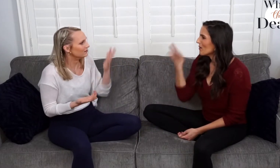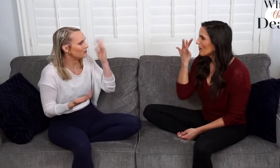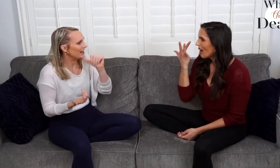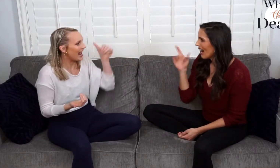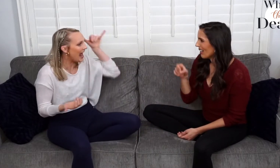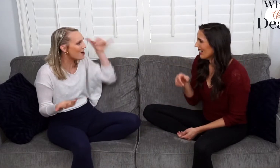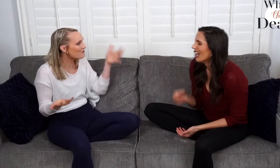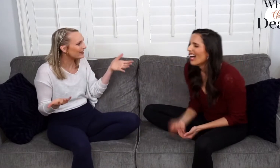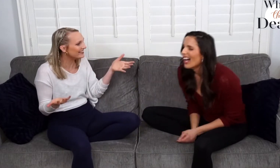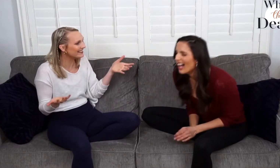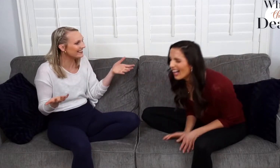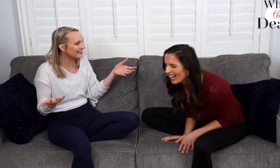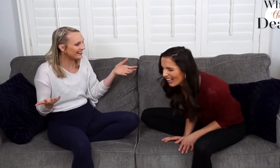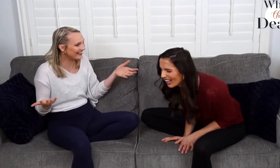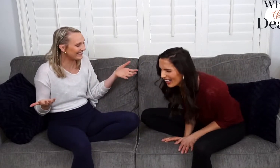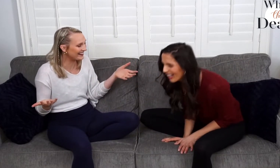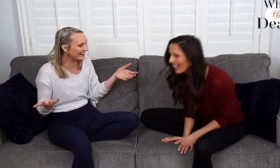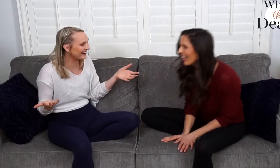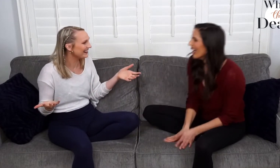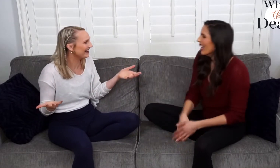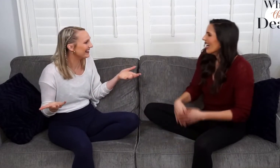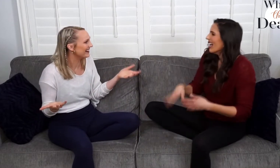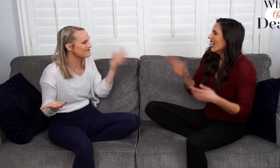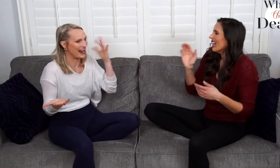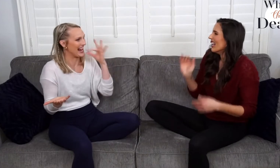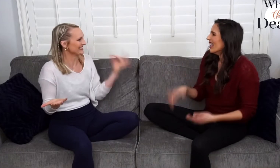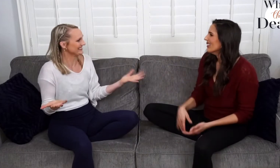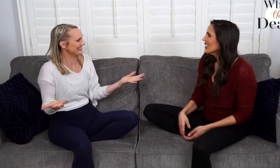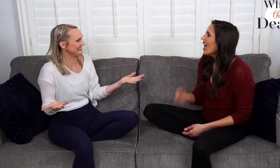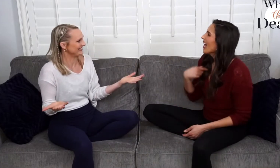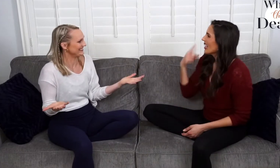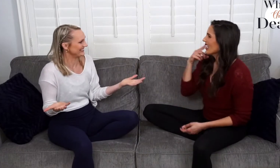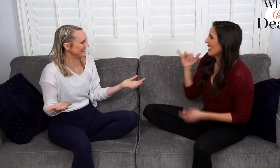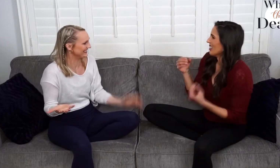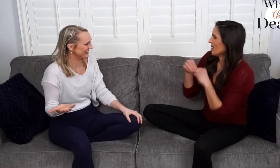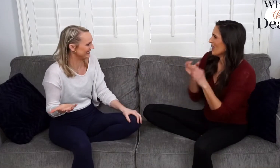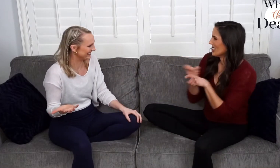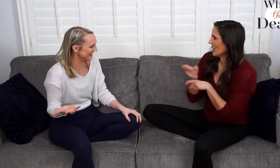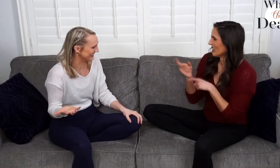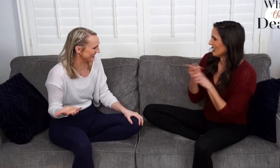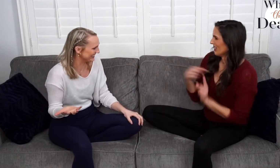Why can't it be a cow? Why is it cat? - I think that's